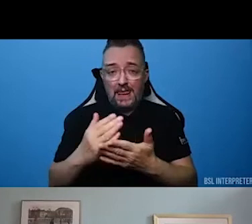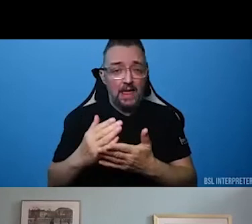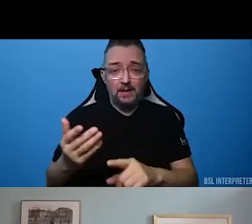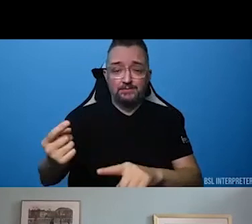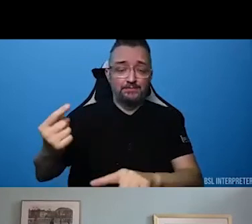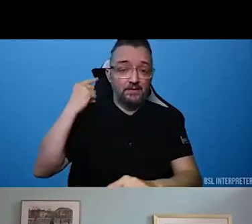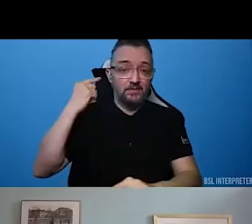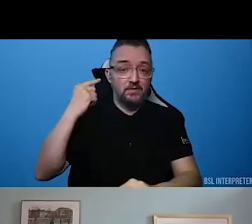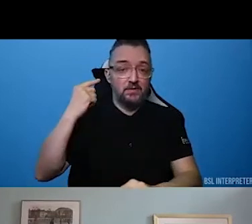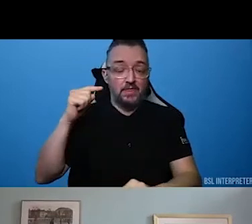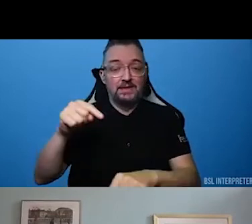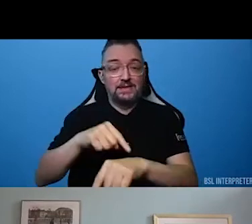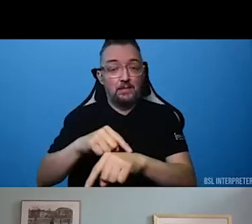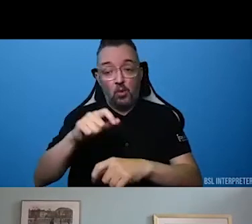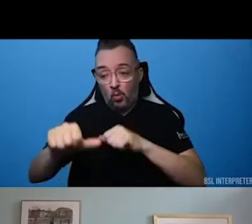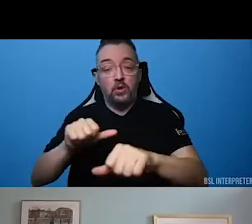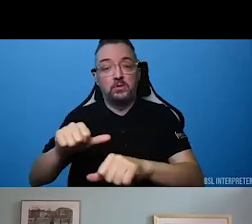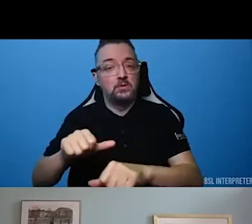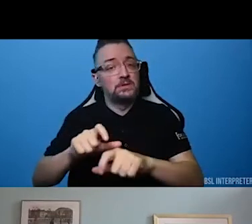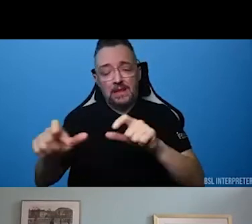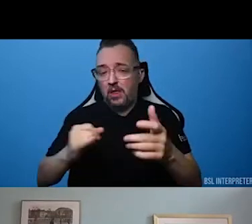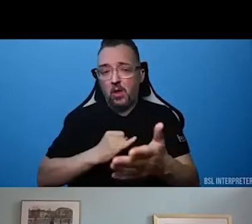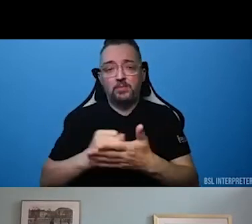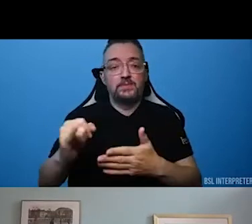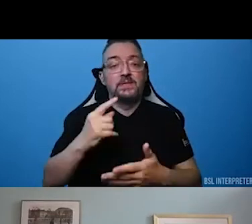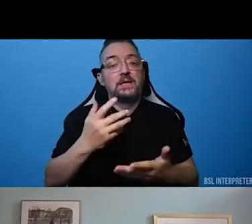even as it was going on. And so what we're doing nowadays is simply